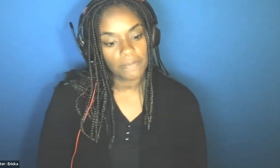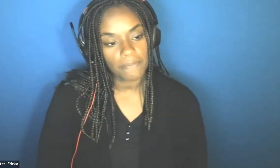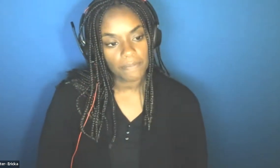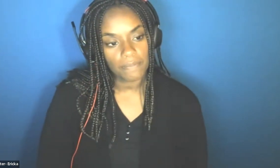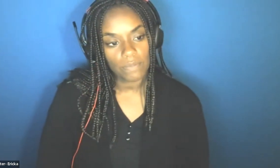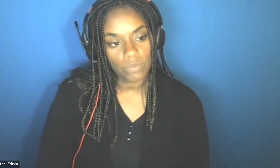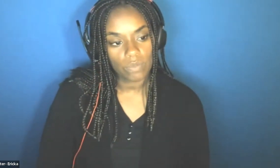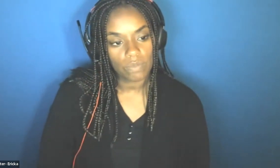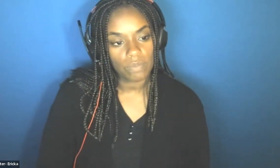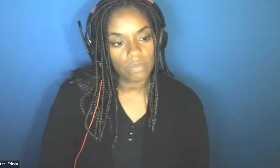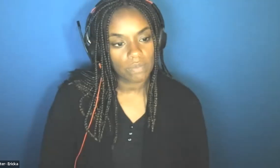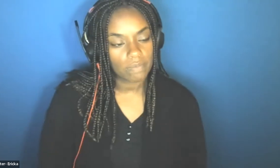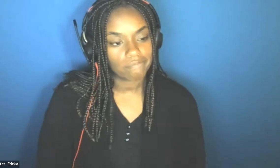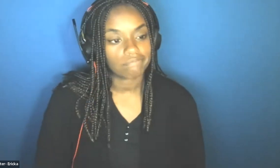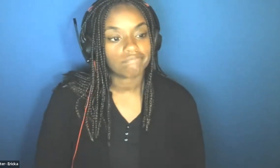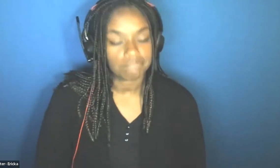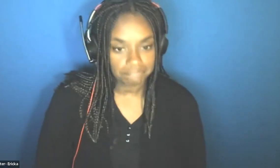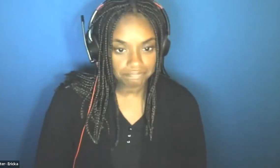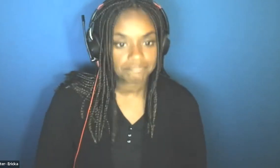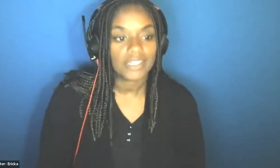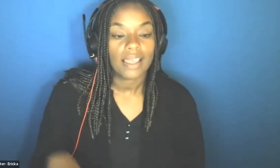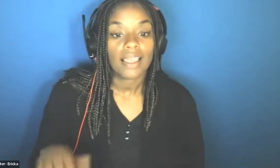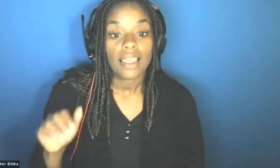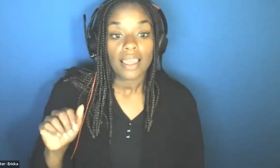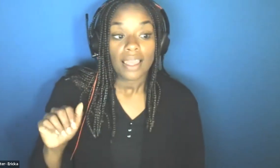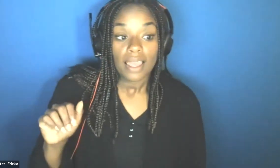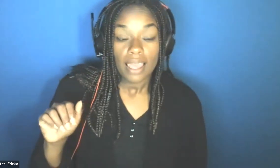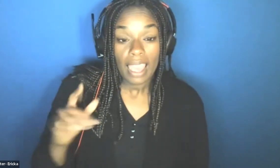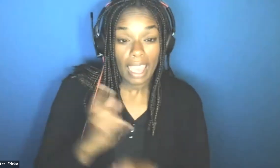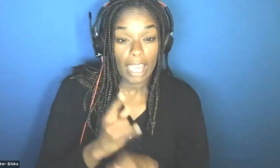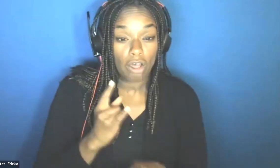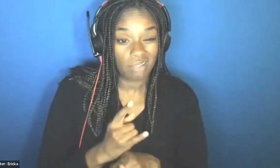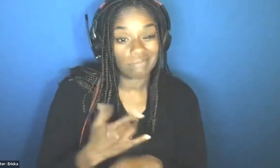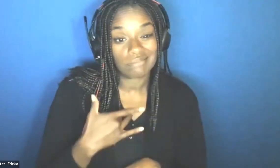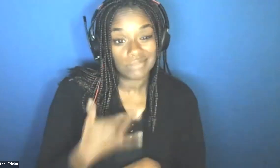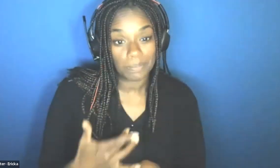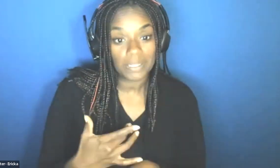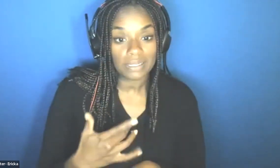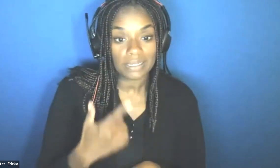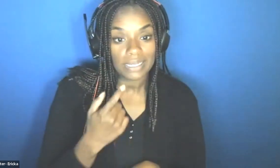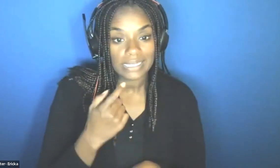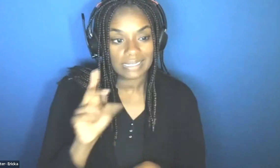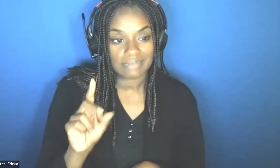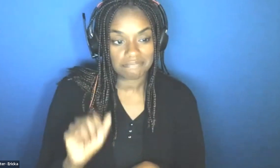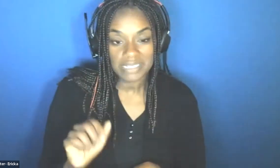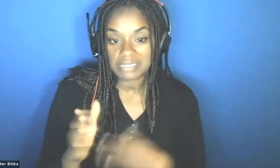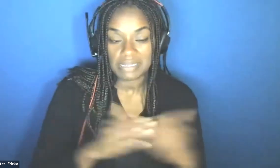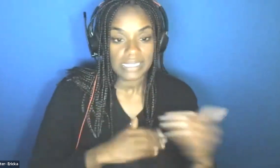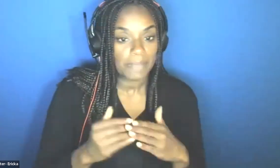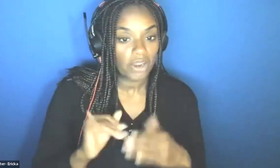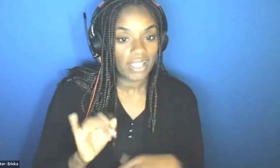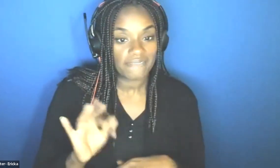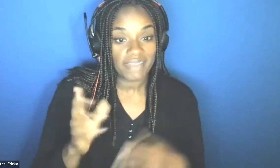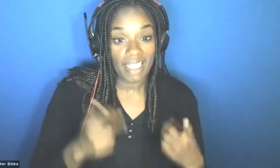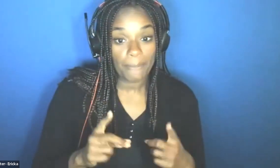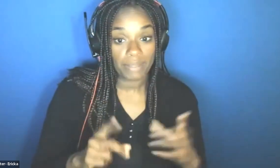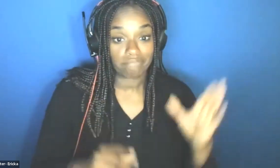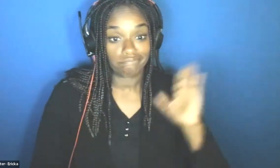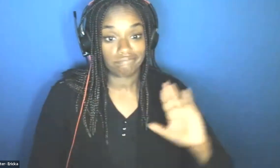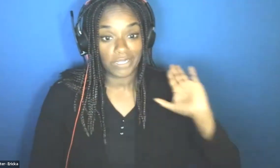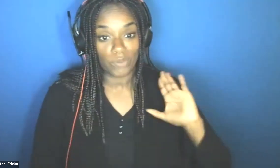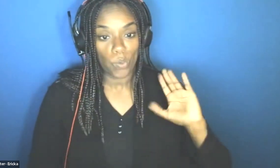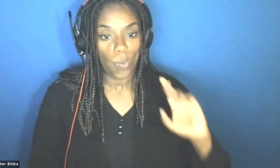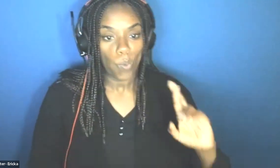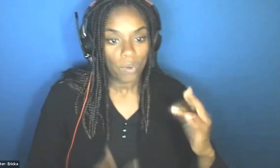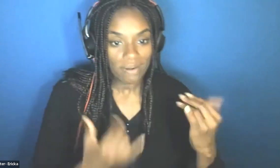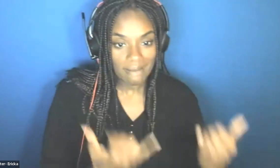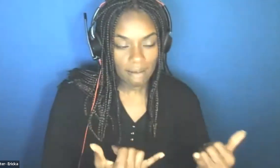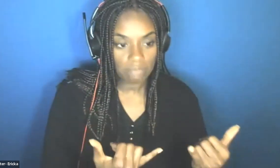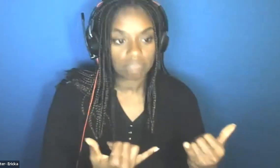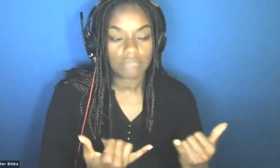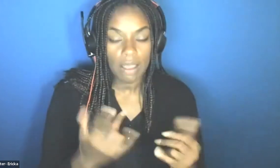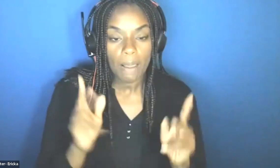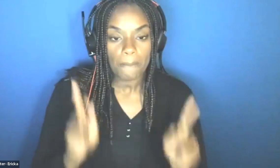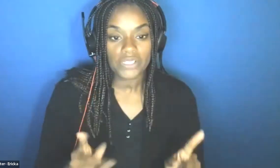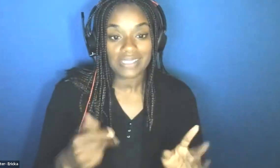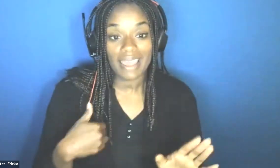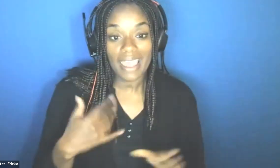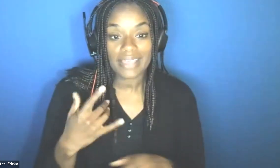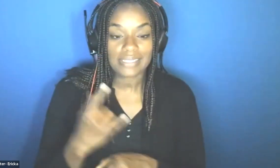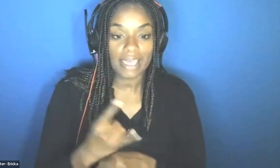And that's regardless if the user has no prescription or a fraudulent prescription or has a prescription but is using more than the prescribed amount.